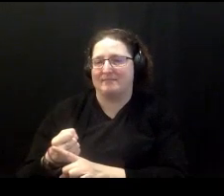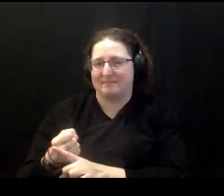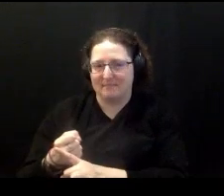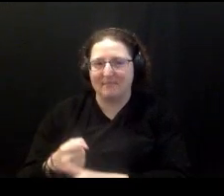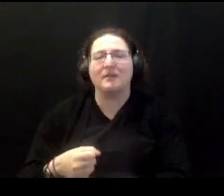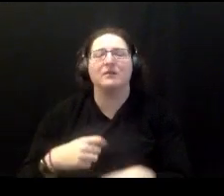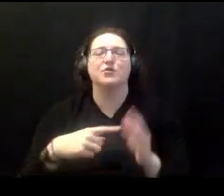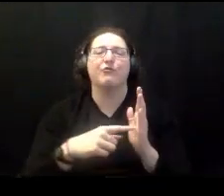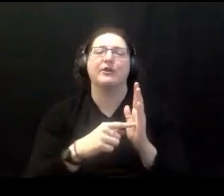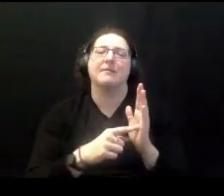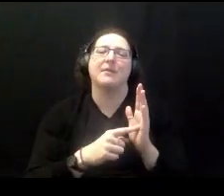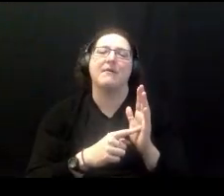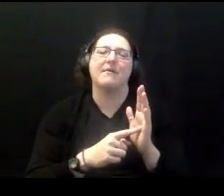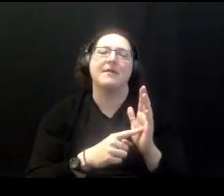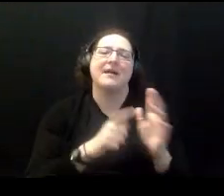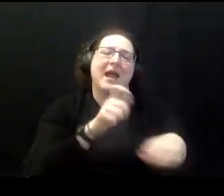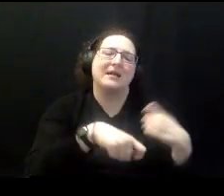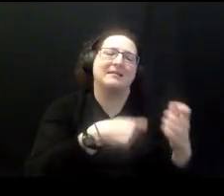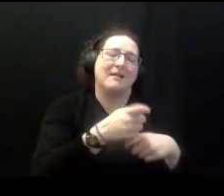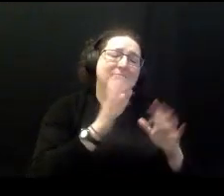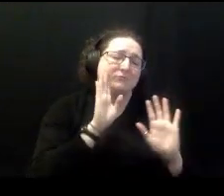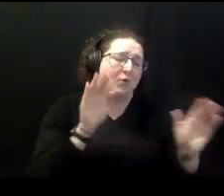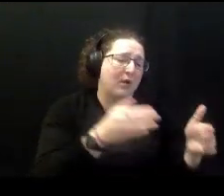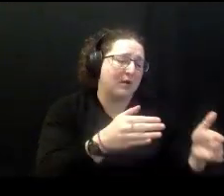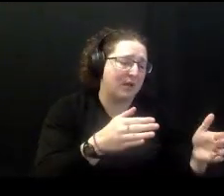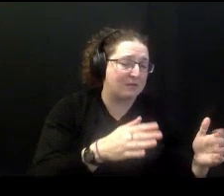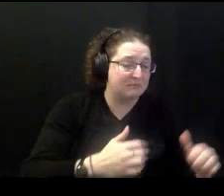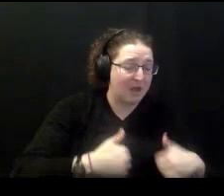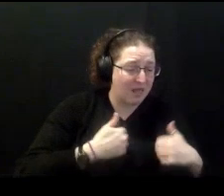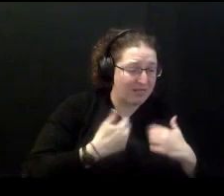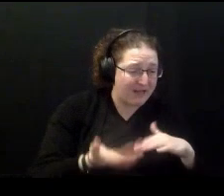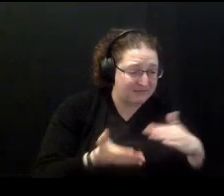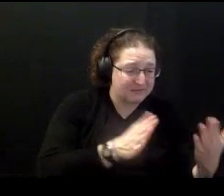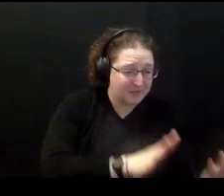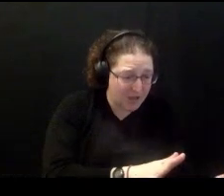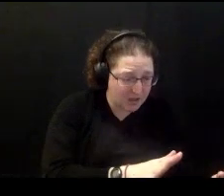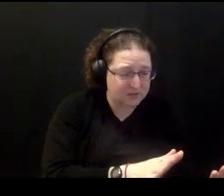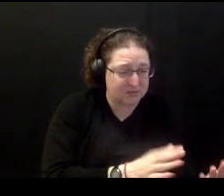rather than simply focusing on the number of lives lost from a potential threat, a public health risk